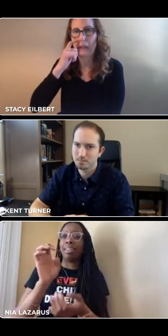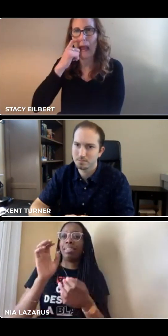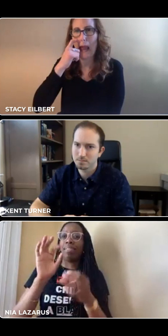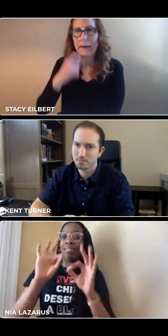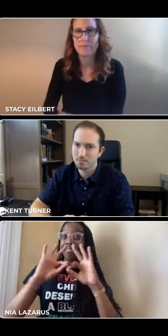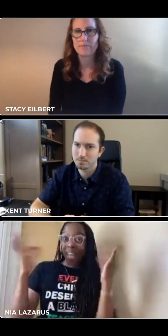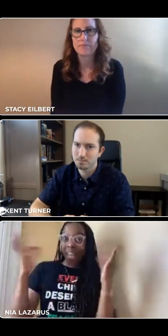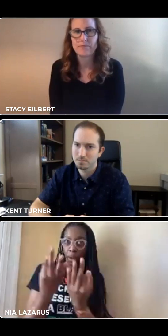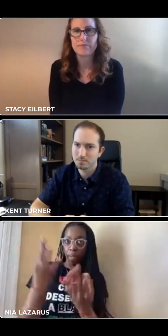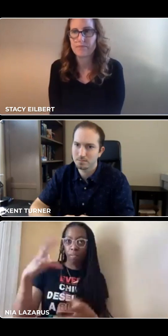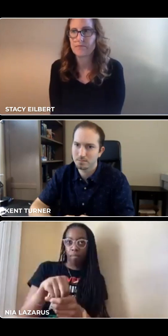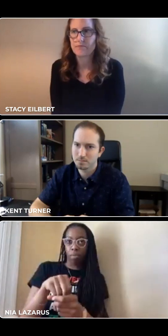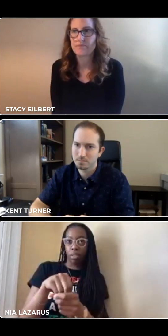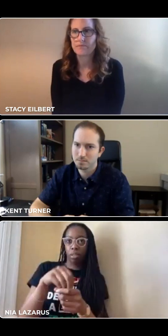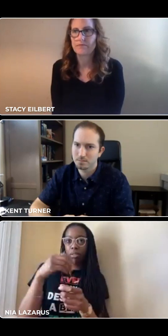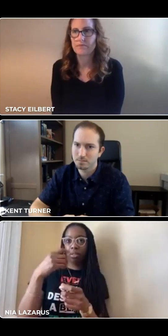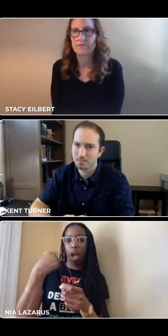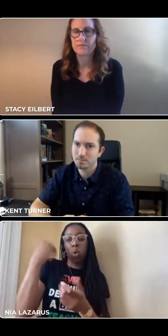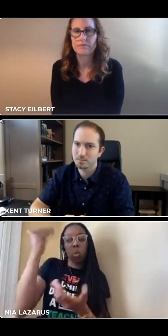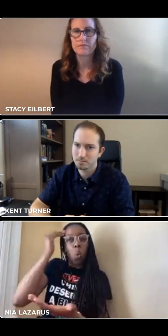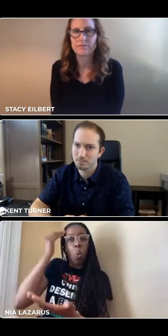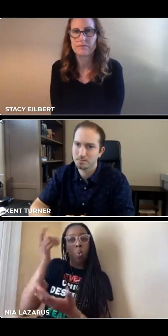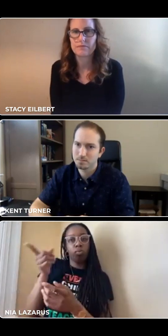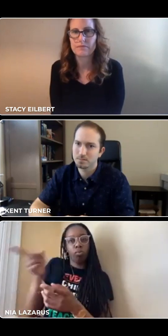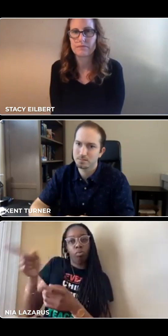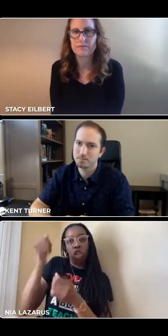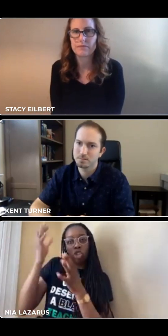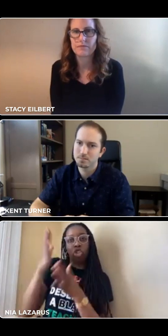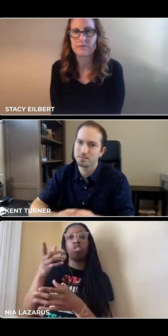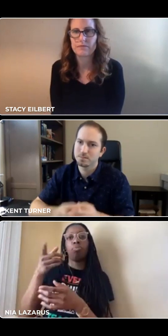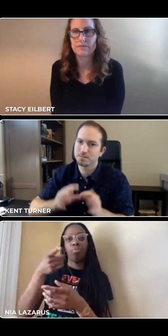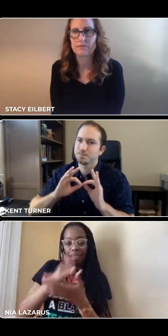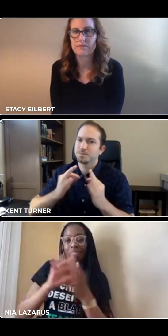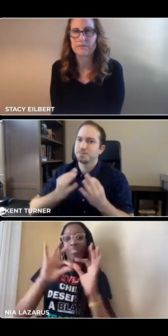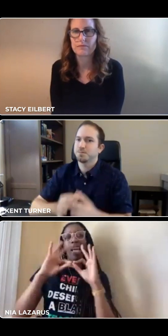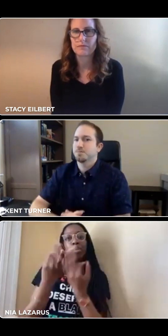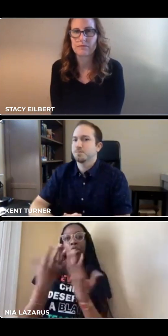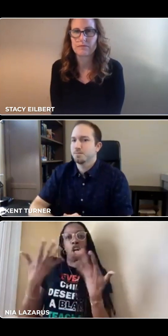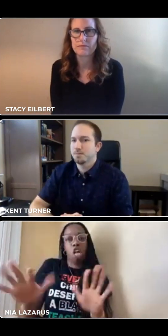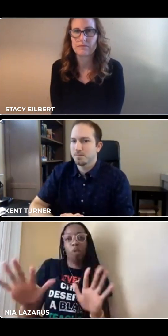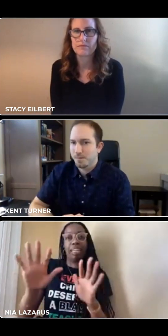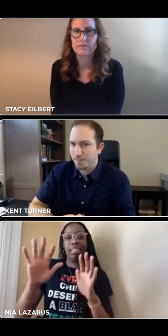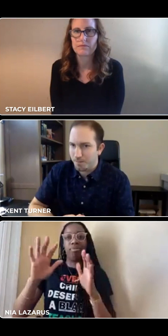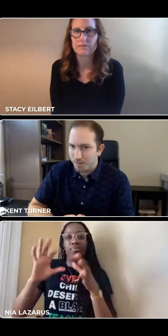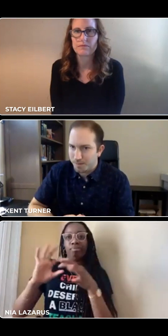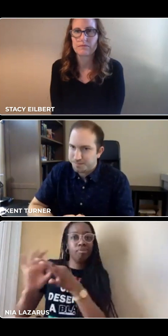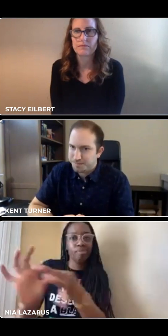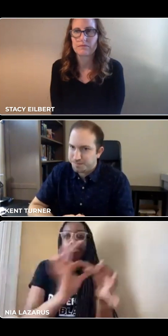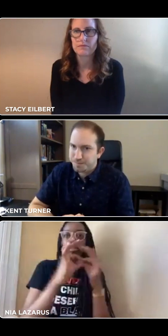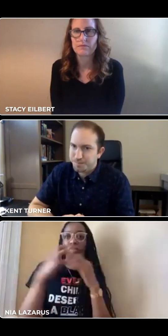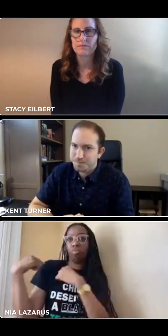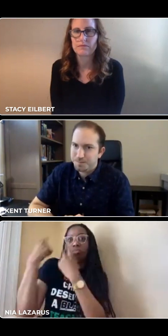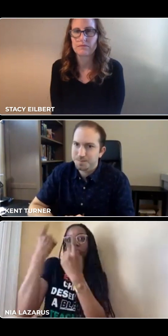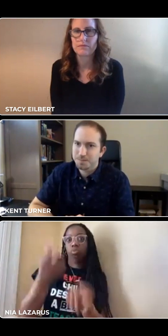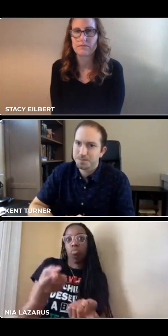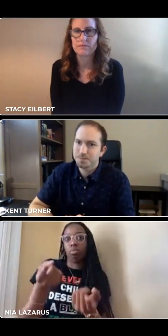But, if you can get the family members to be involved -- I know a teacher who has a